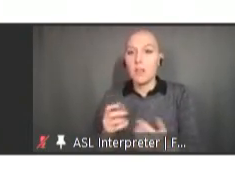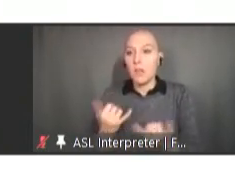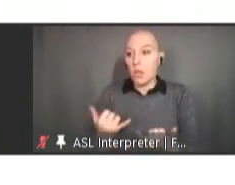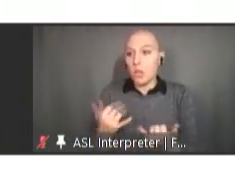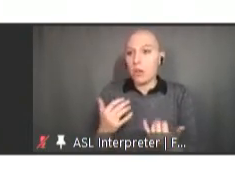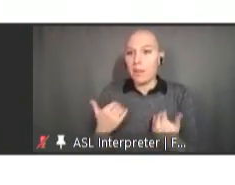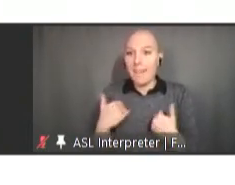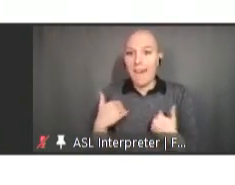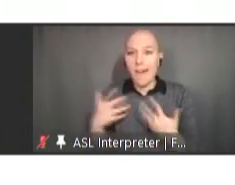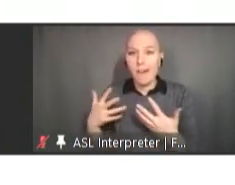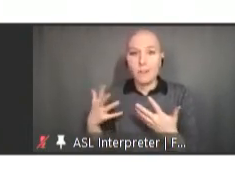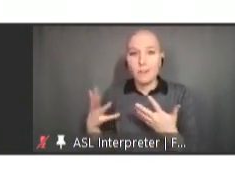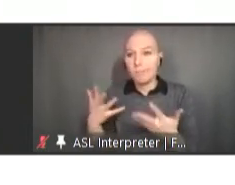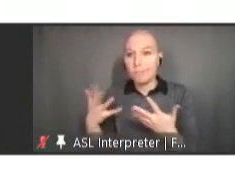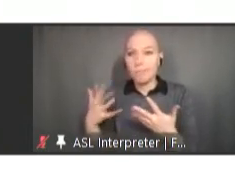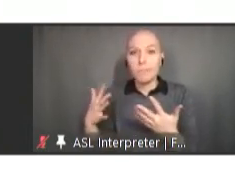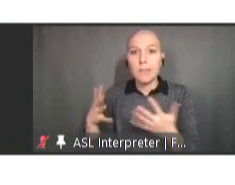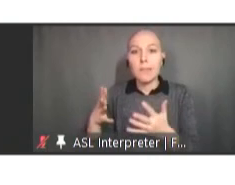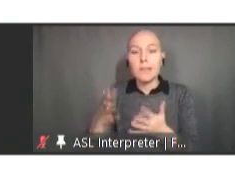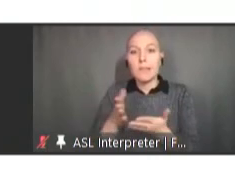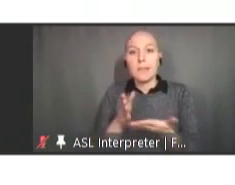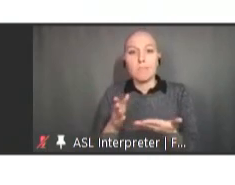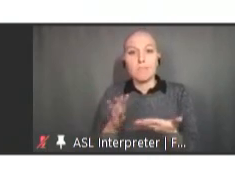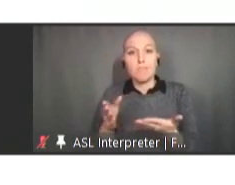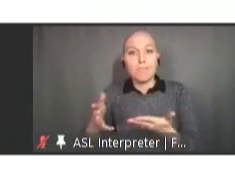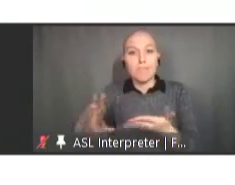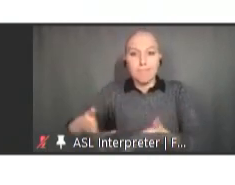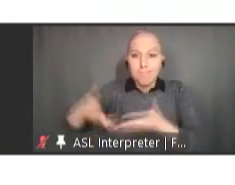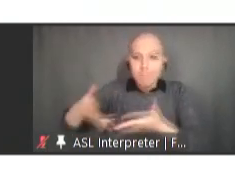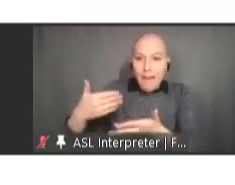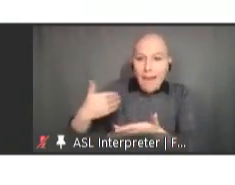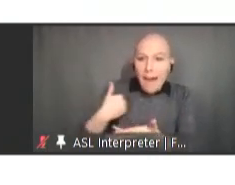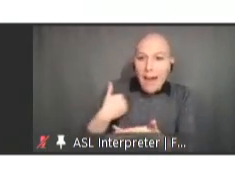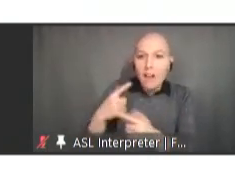And then the effect of B cell depletion. So, we thought a lot about this